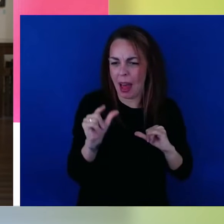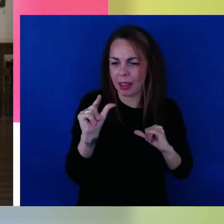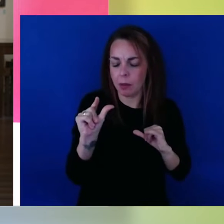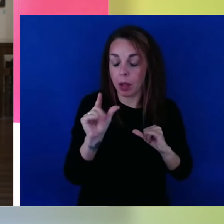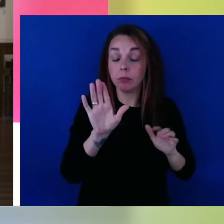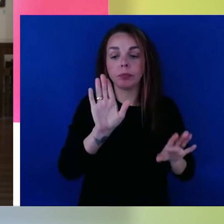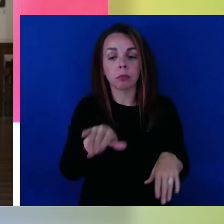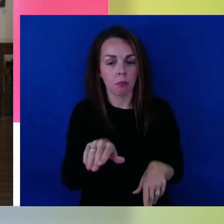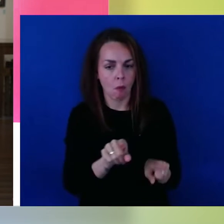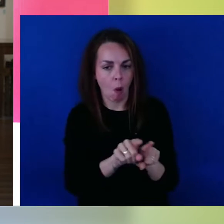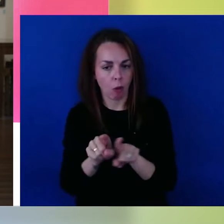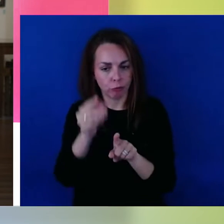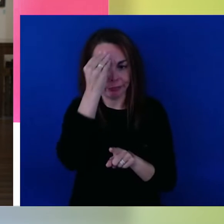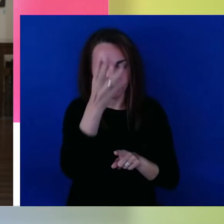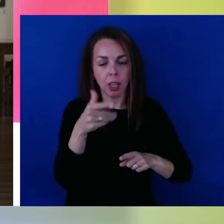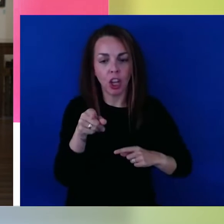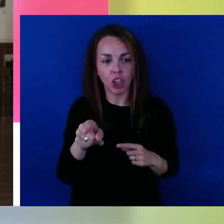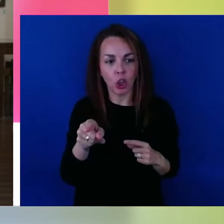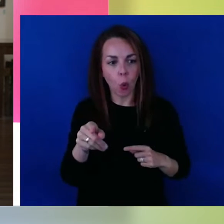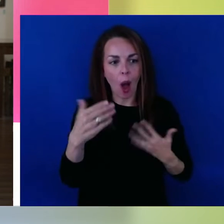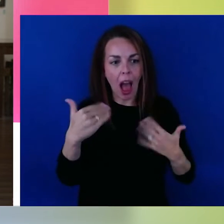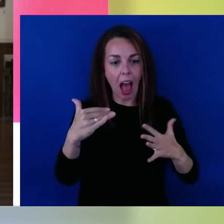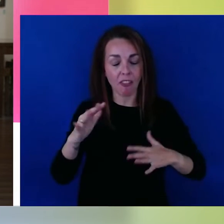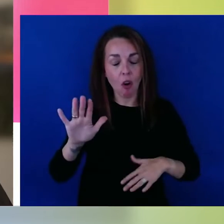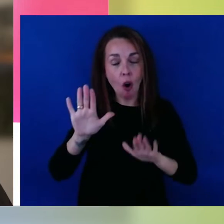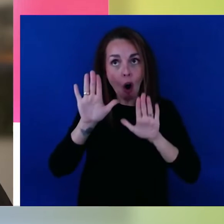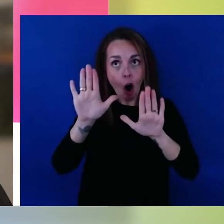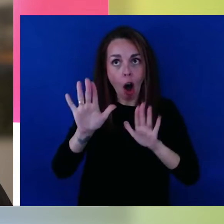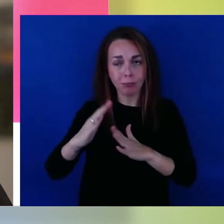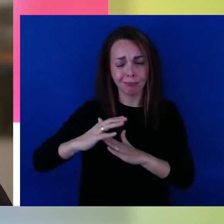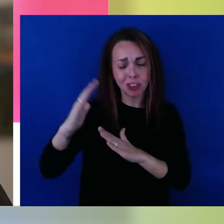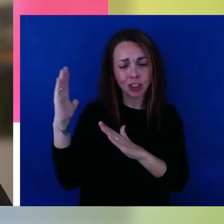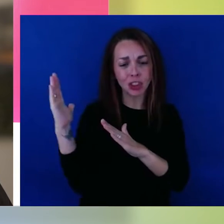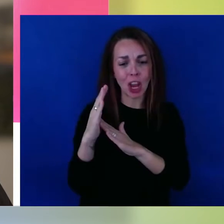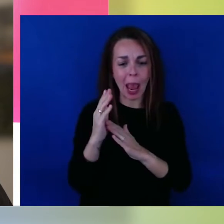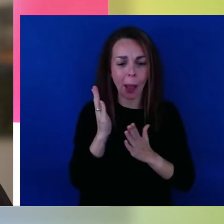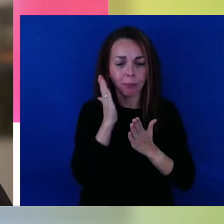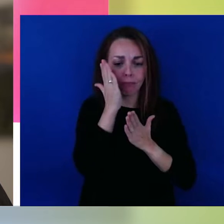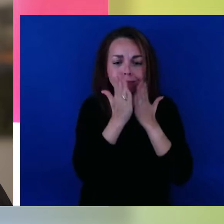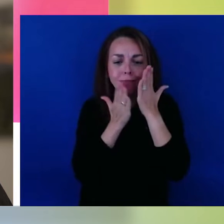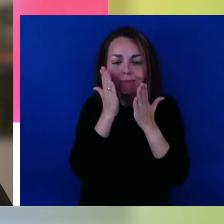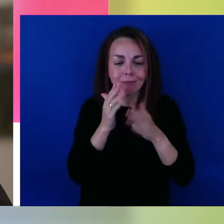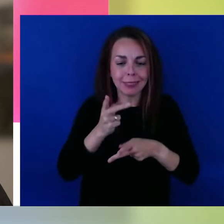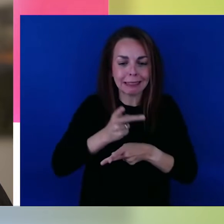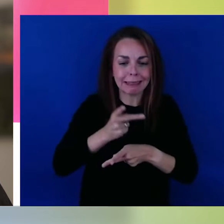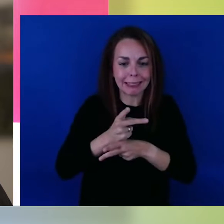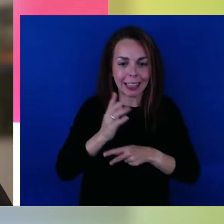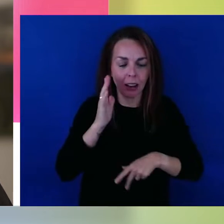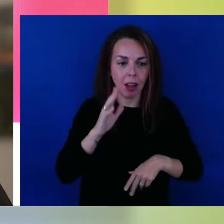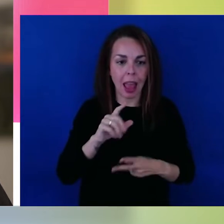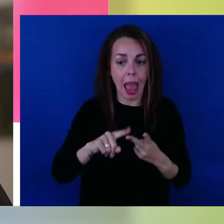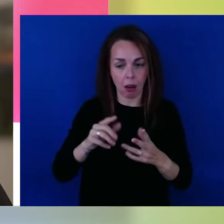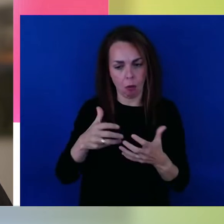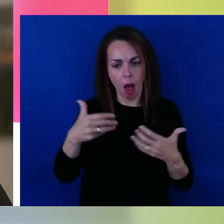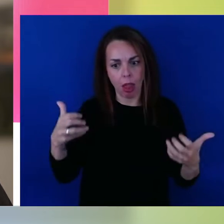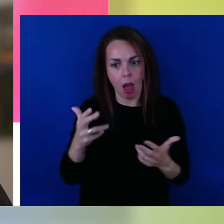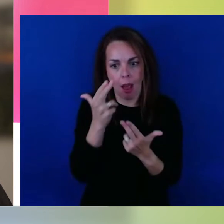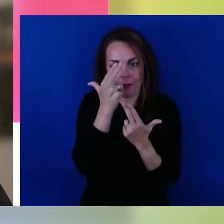I will also say you've got a pretty wicked skincare routine and there's a heavy dose of comedy in this house